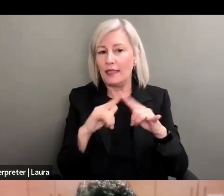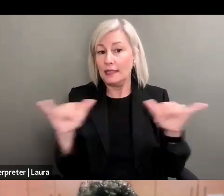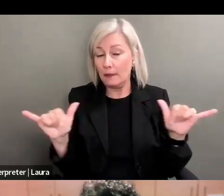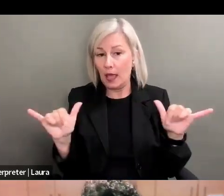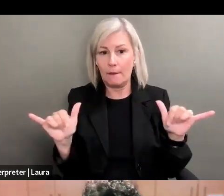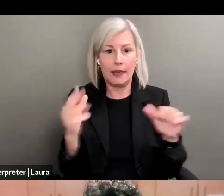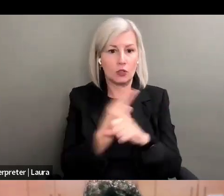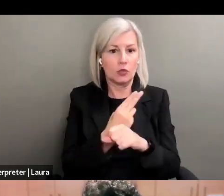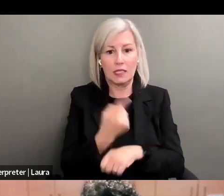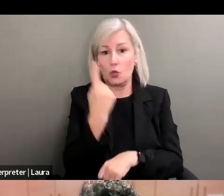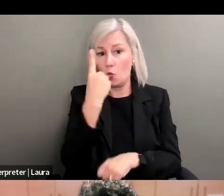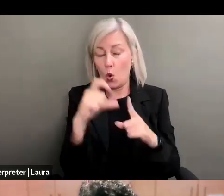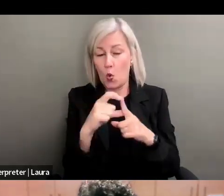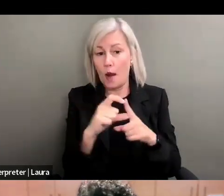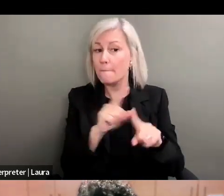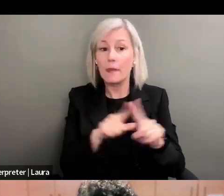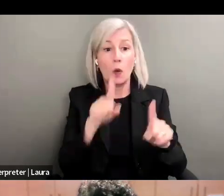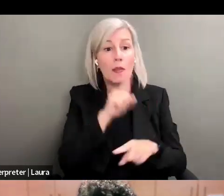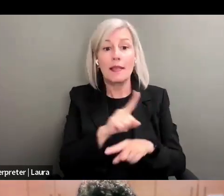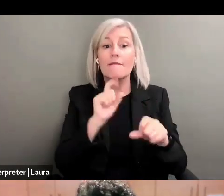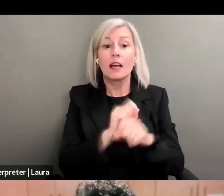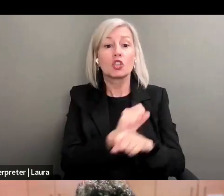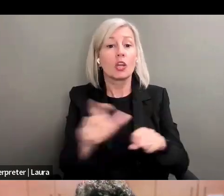as one word, but really a functional listening assessment